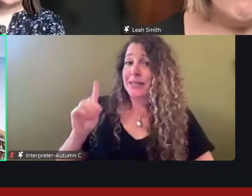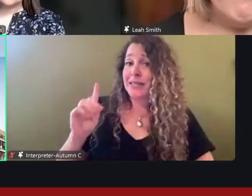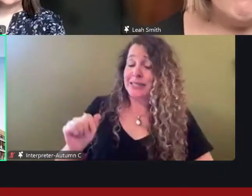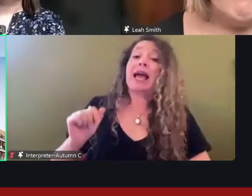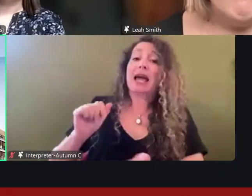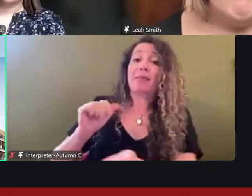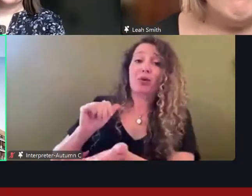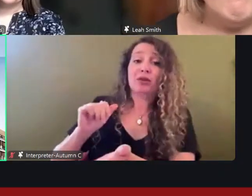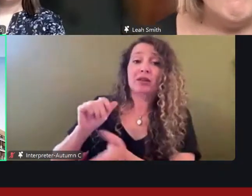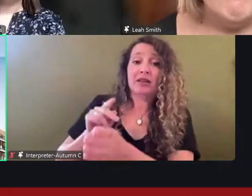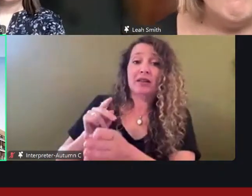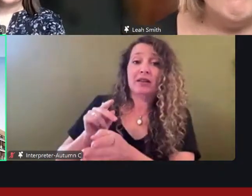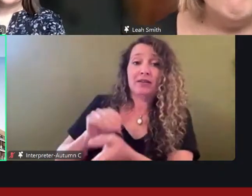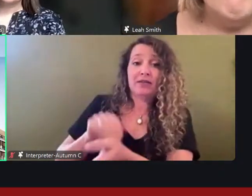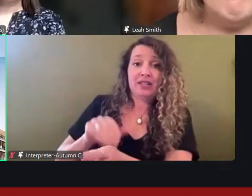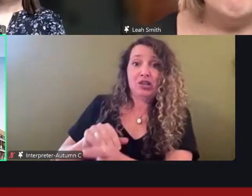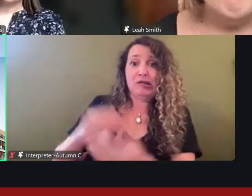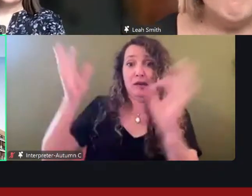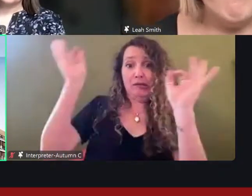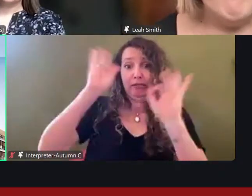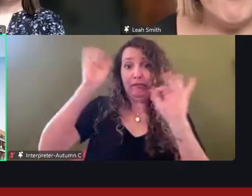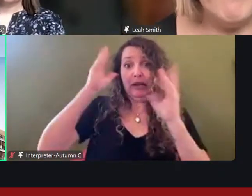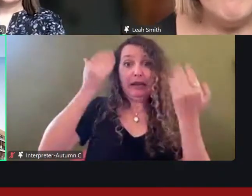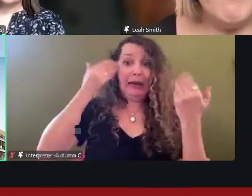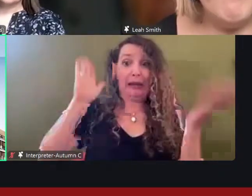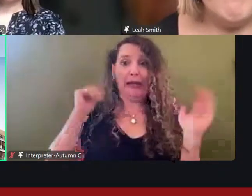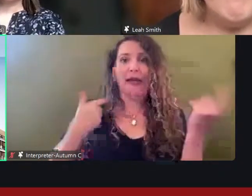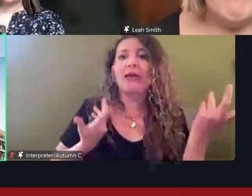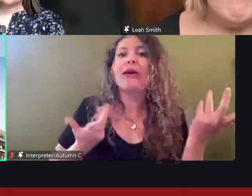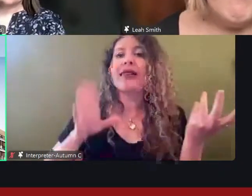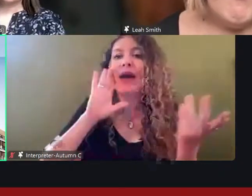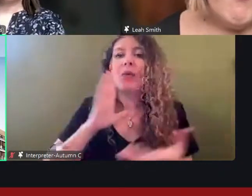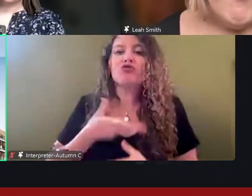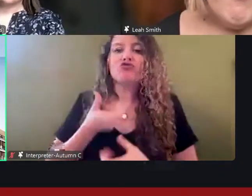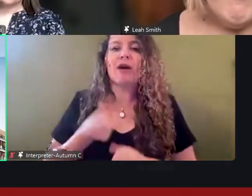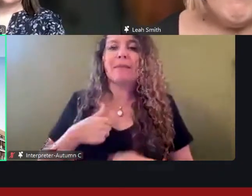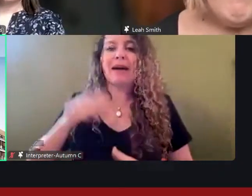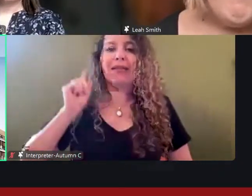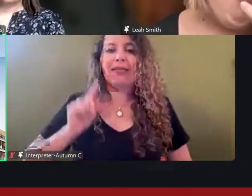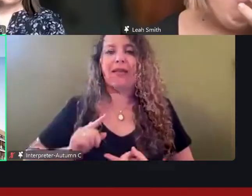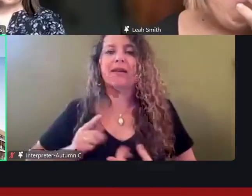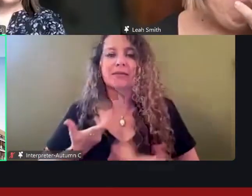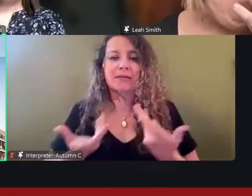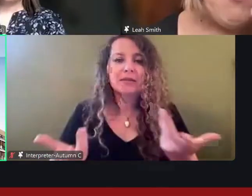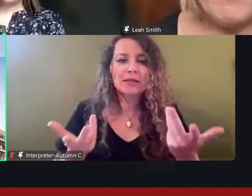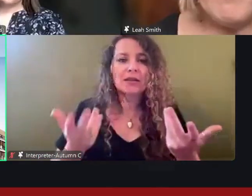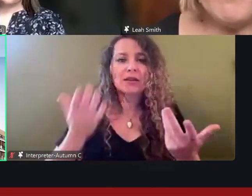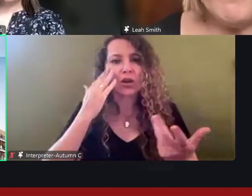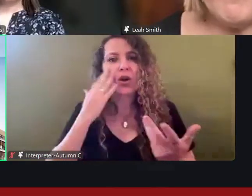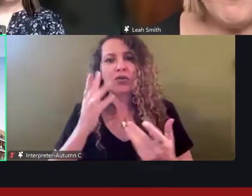some people will trust me less, even though it's a better route for understanding with patients. And so yeah, I think challenging,